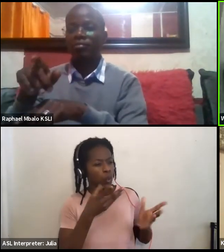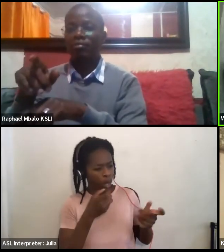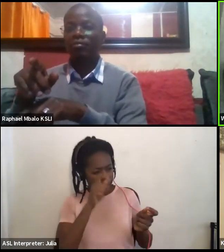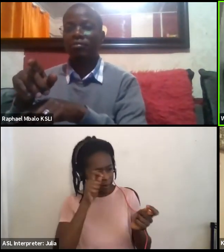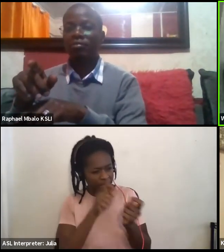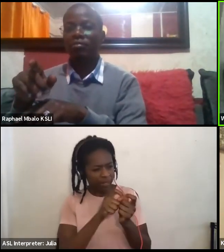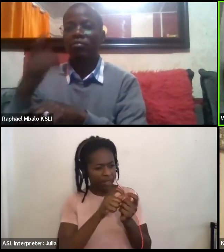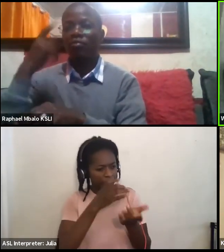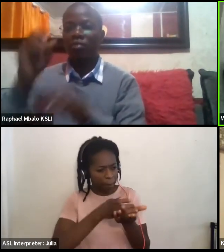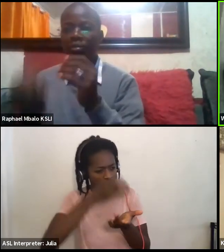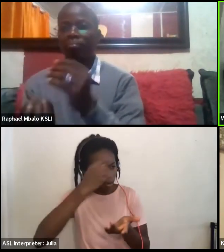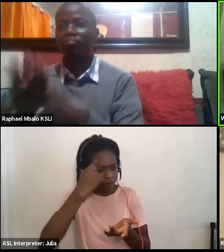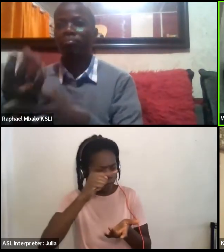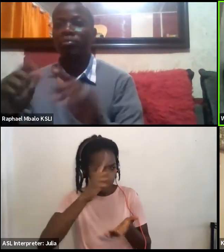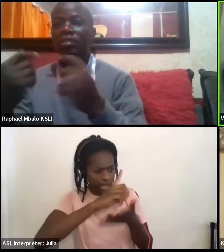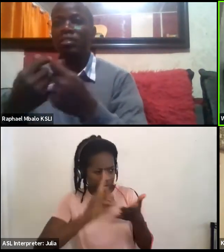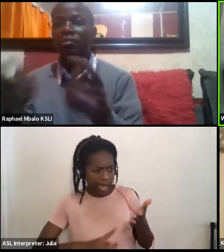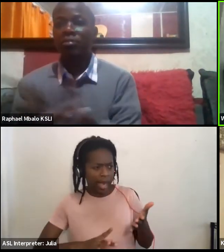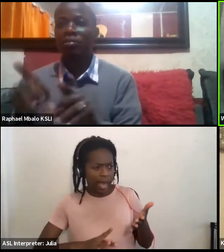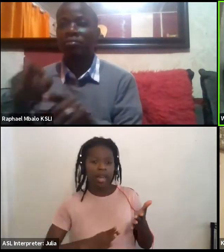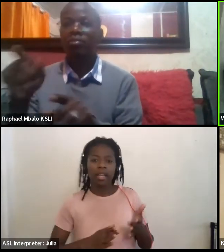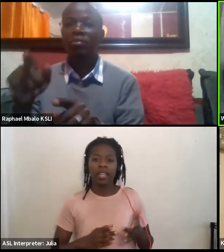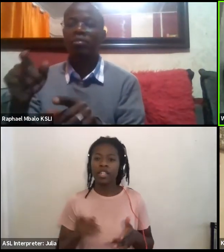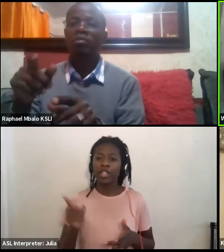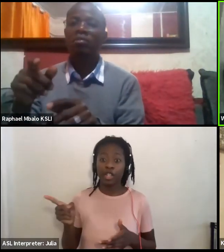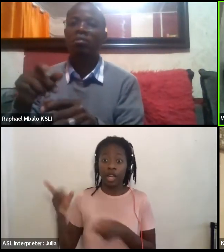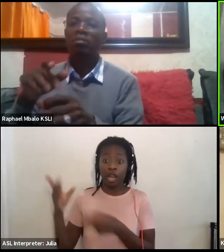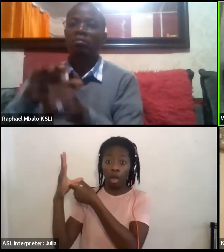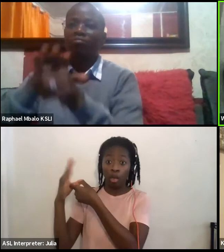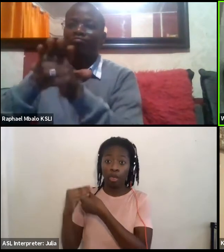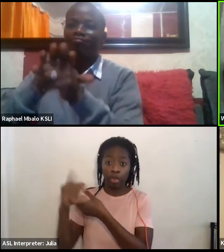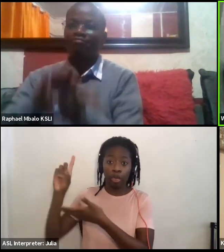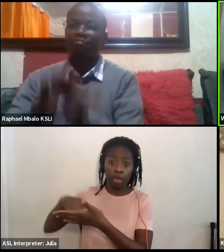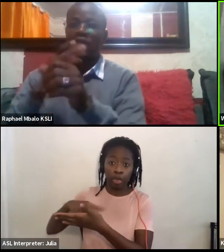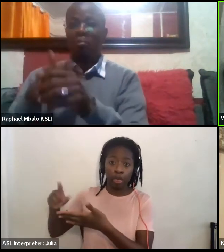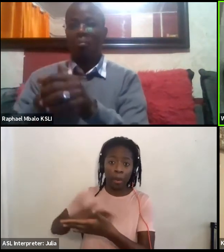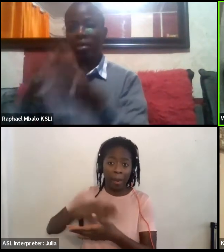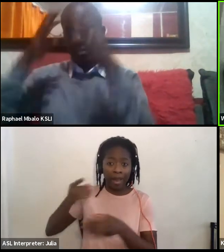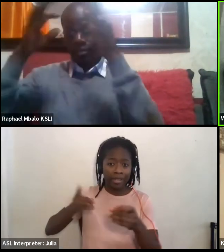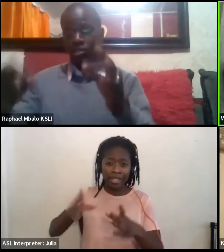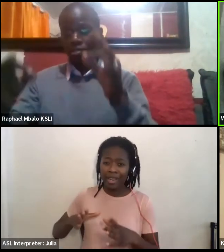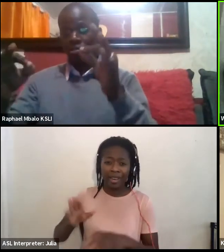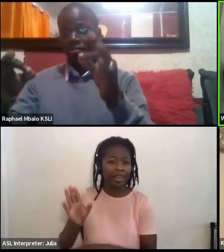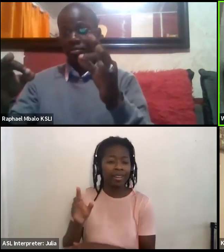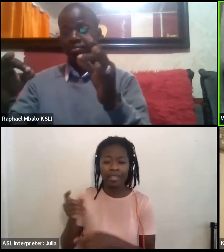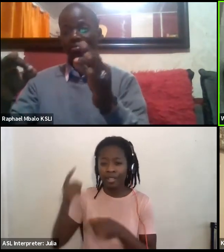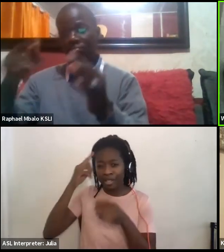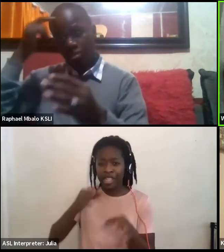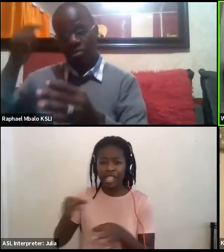And she wouldn't trample my decision just because she is the producer.